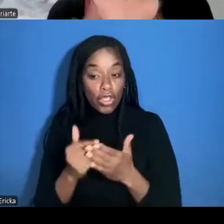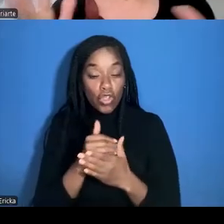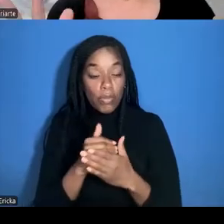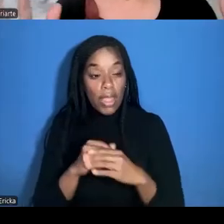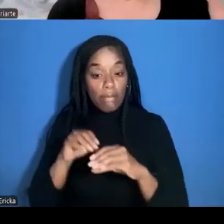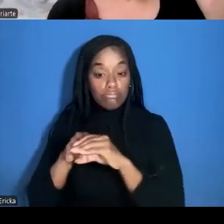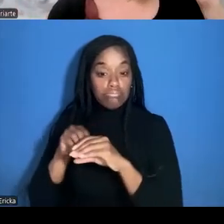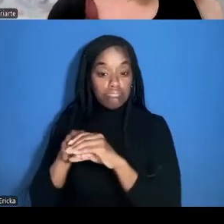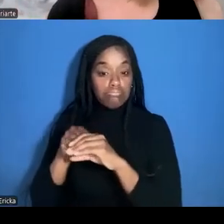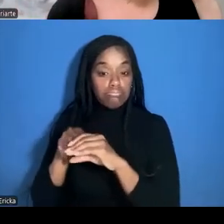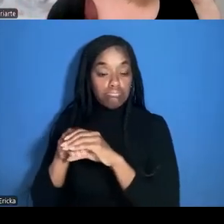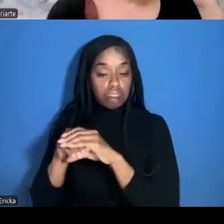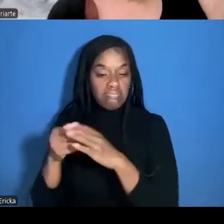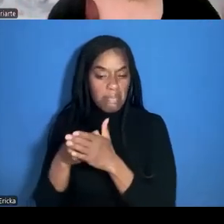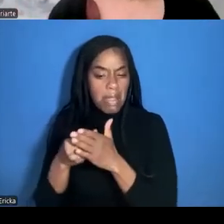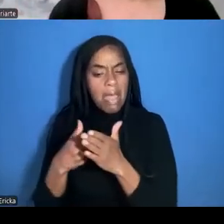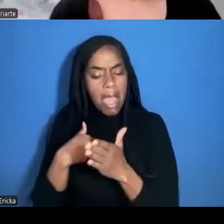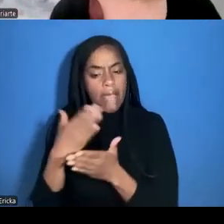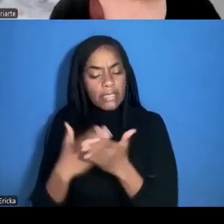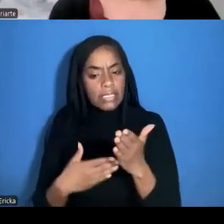There are certain parameters that will discuss a little later,